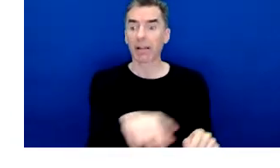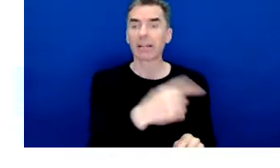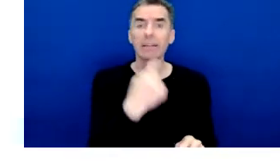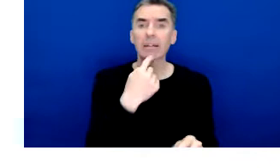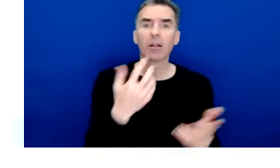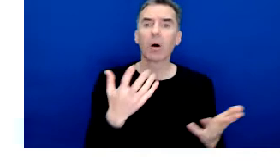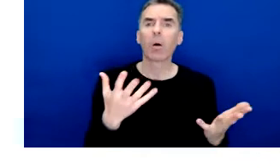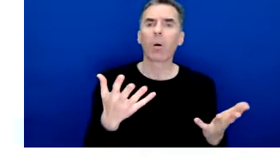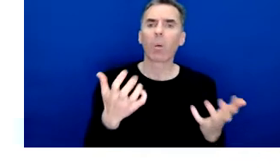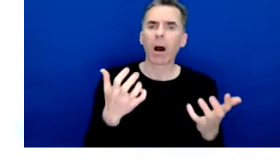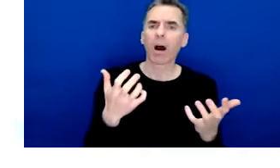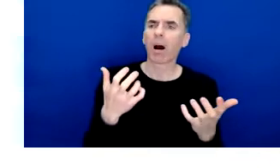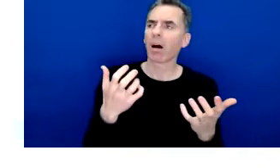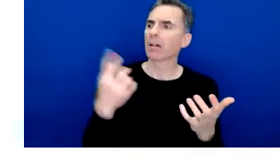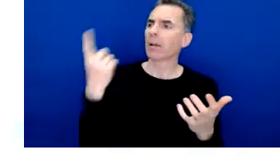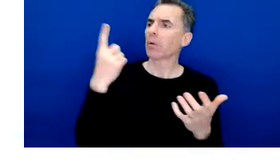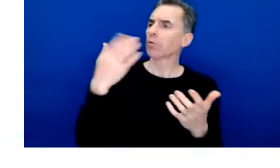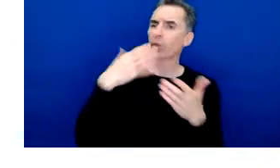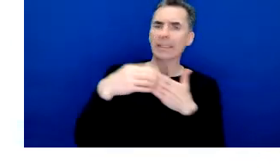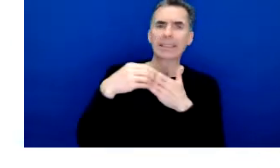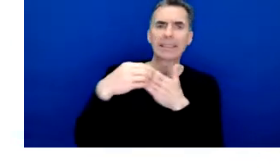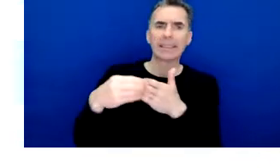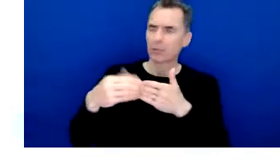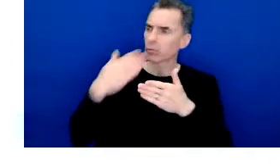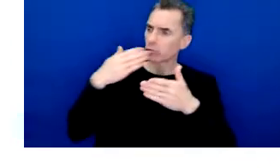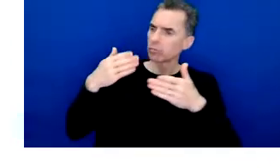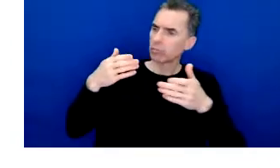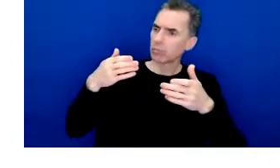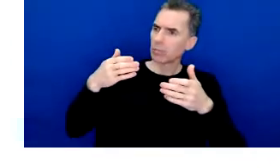they were successful if they had a goal and they knew how to achieve that goal.